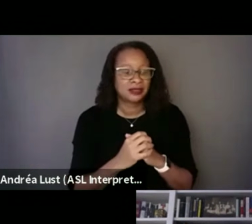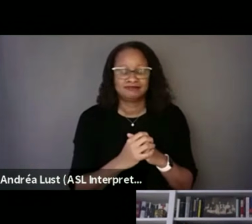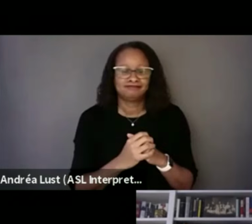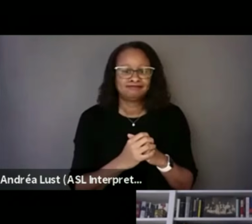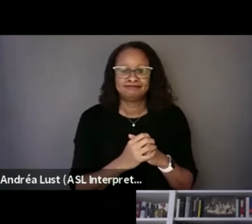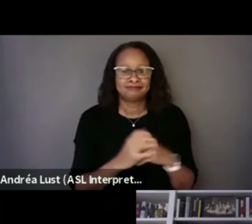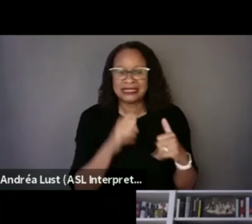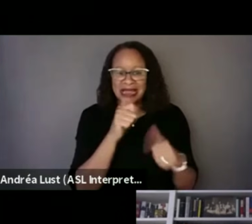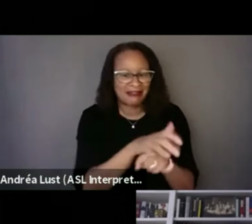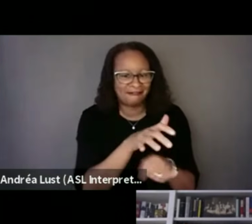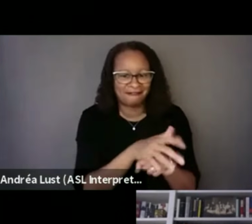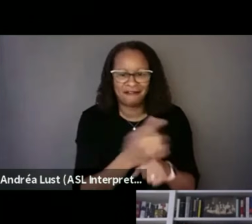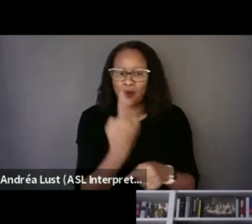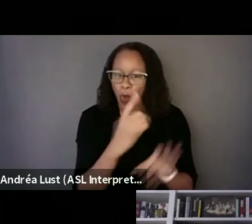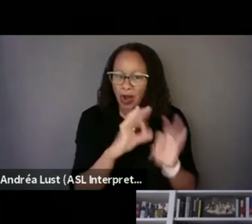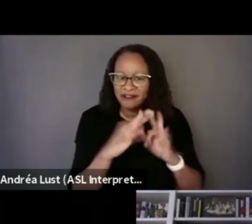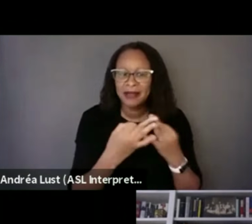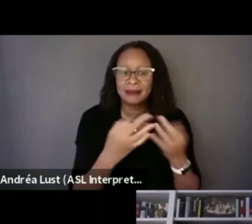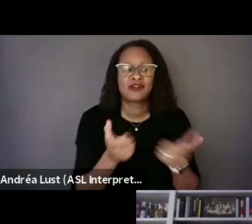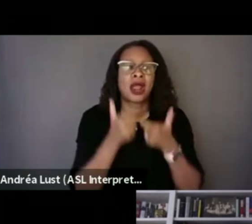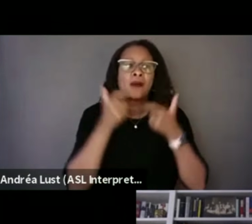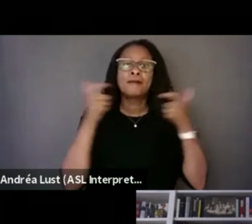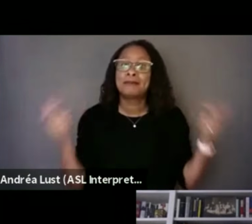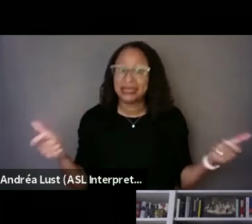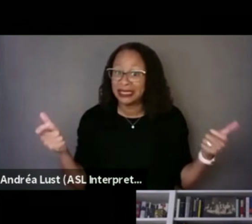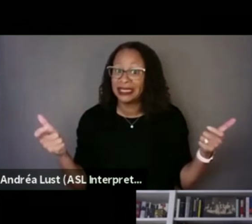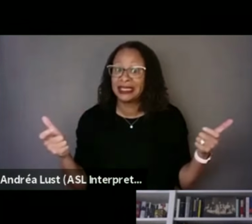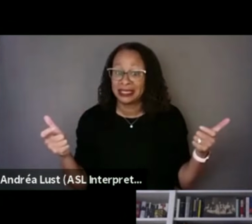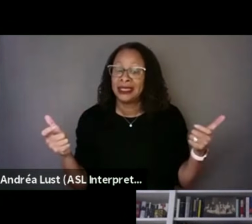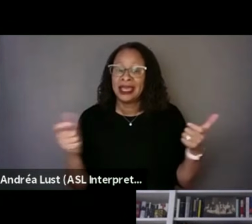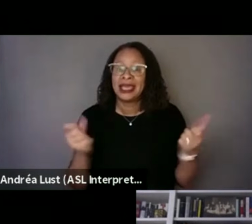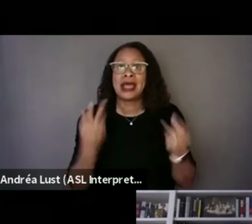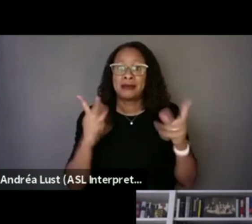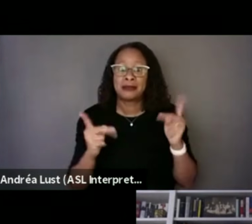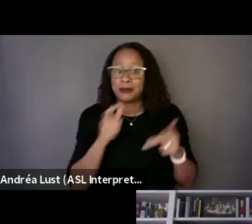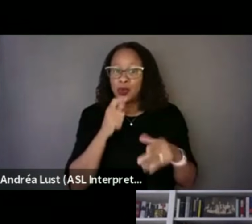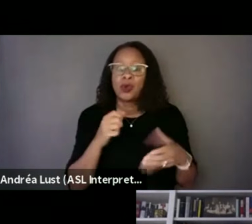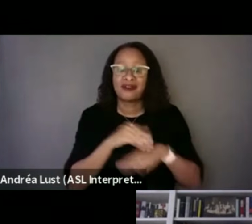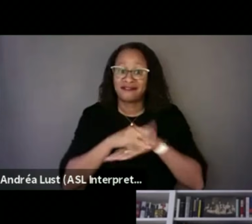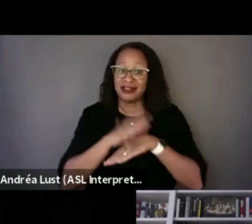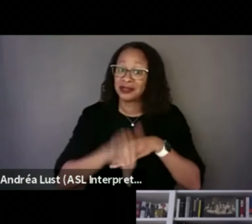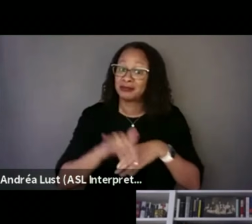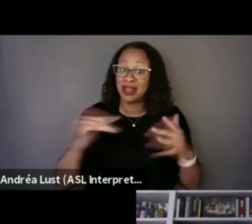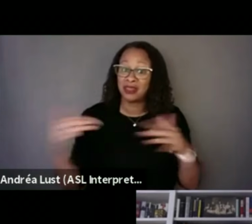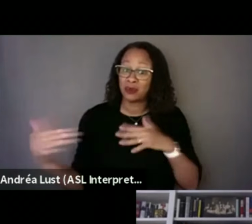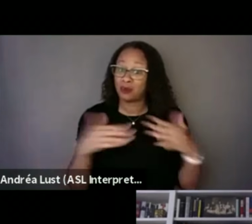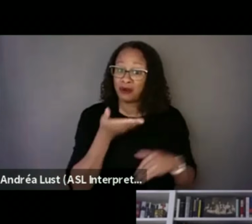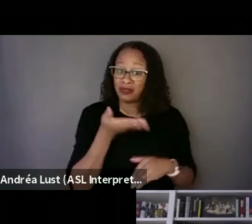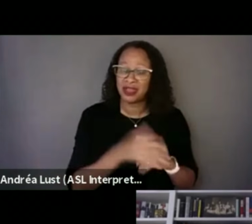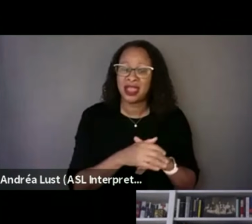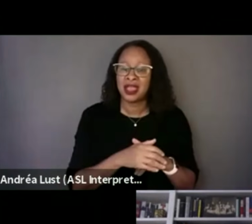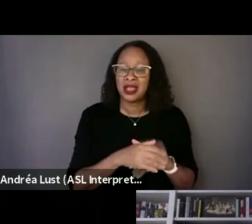not enough for the epic scale of the upheaval and devastation that had happened. And so I really spent one of those, like, you know,